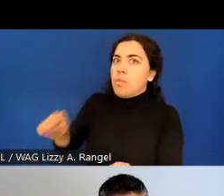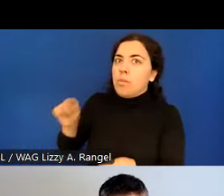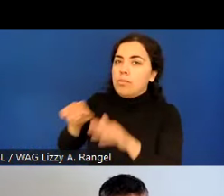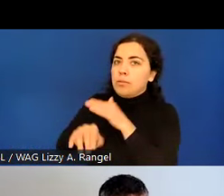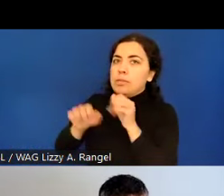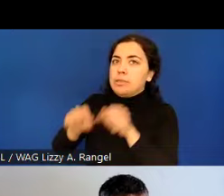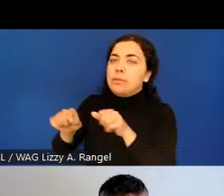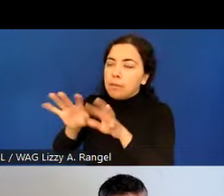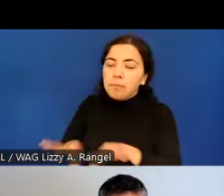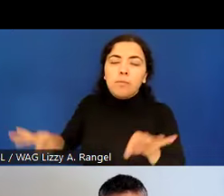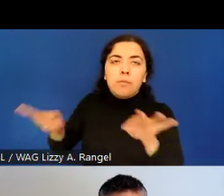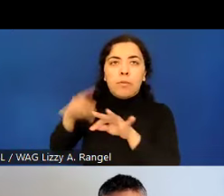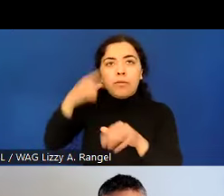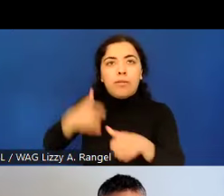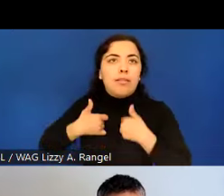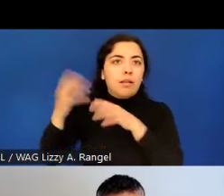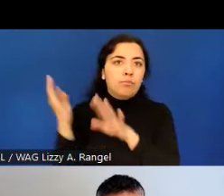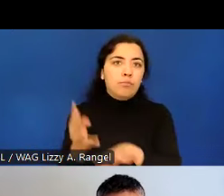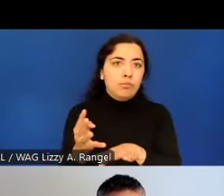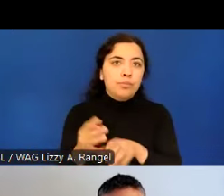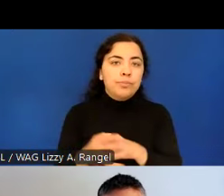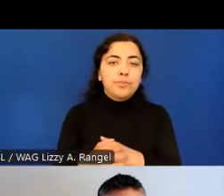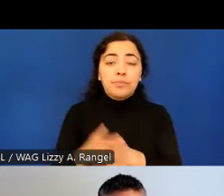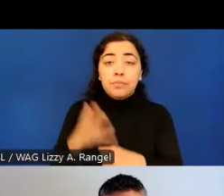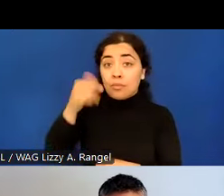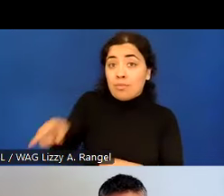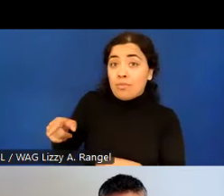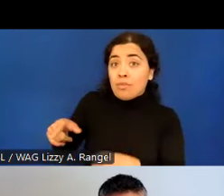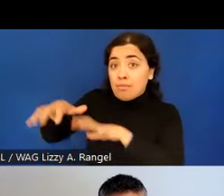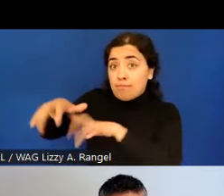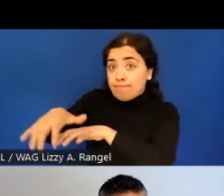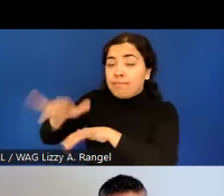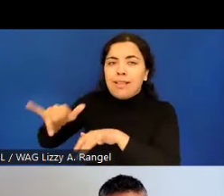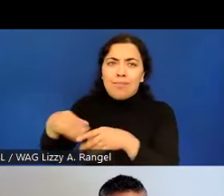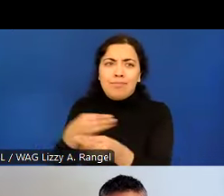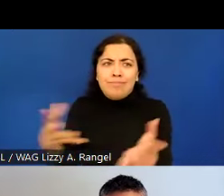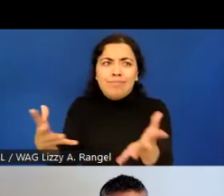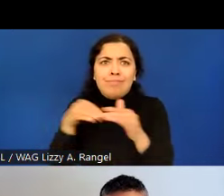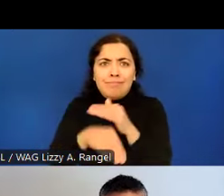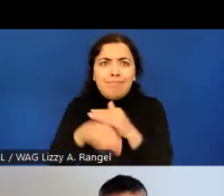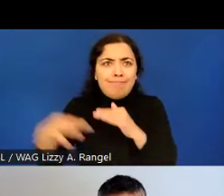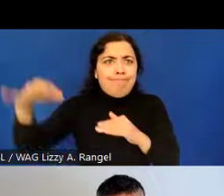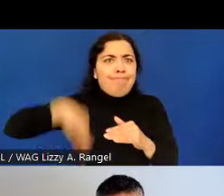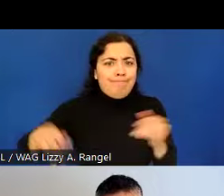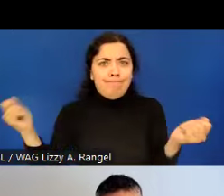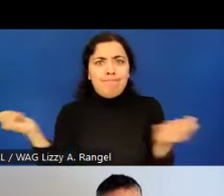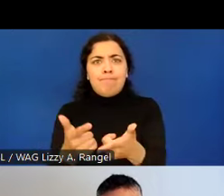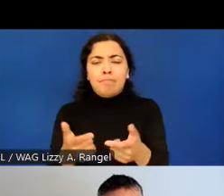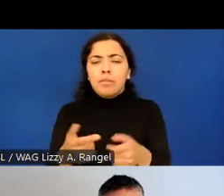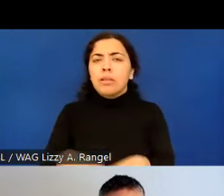your livestreams. In that it serves many different access needs. A live caption service provider that